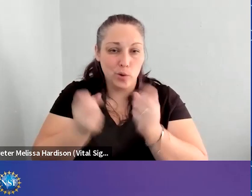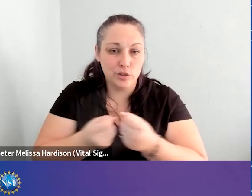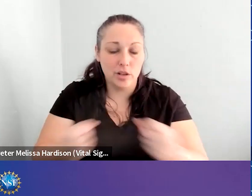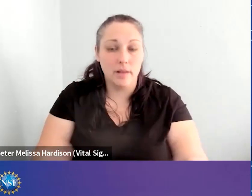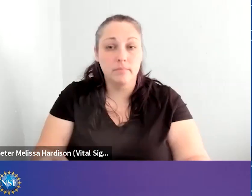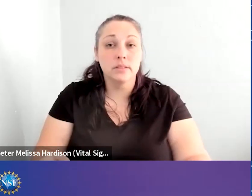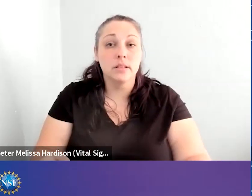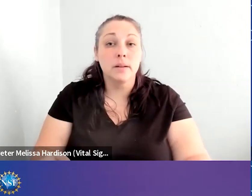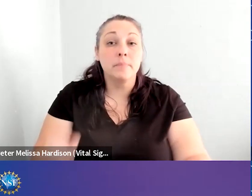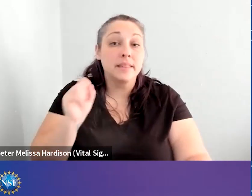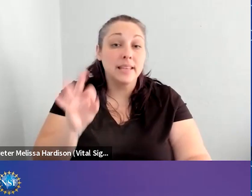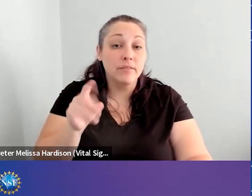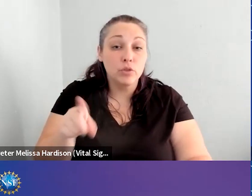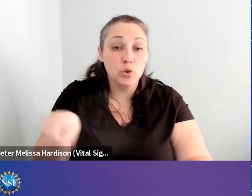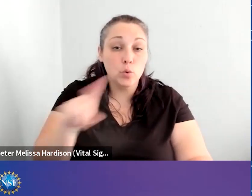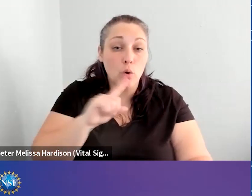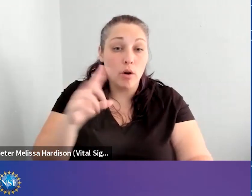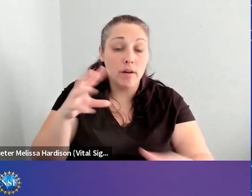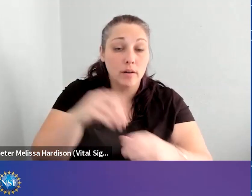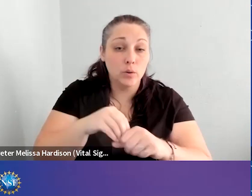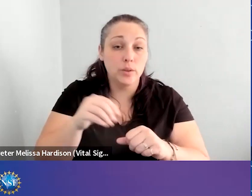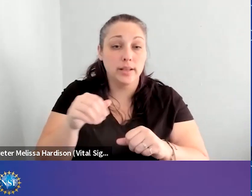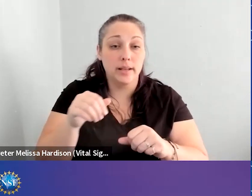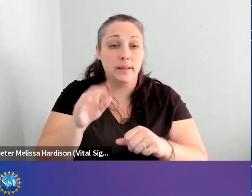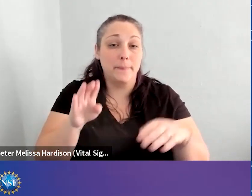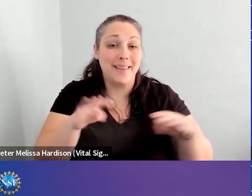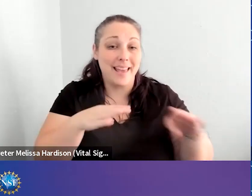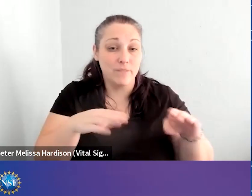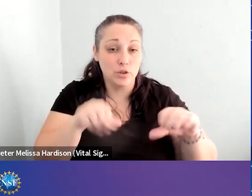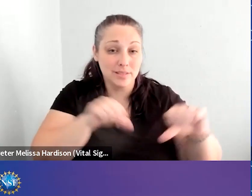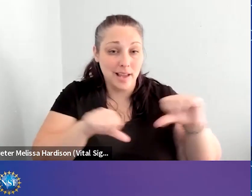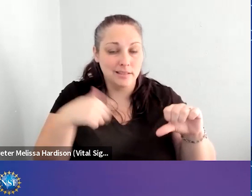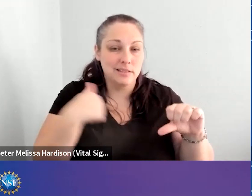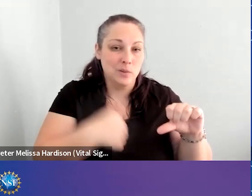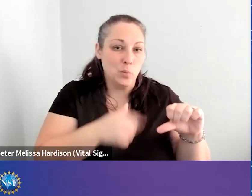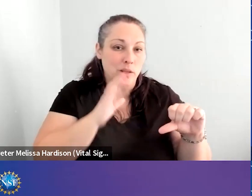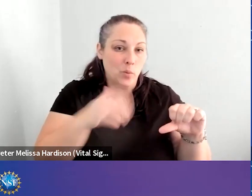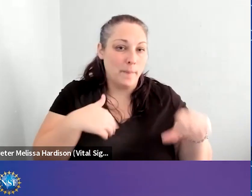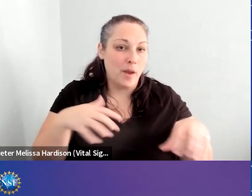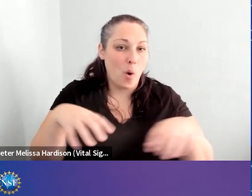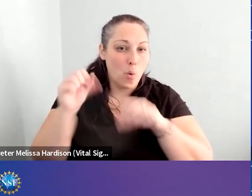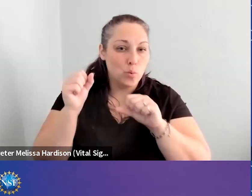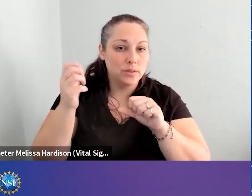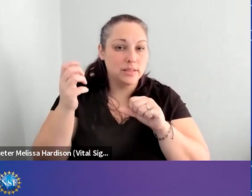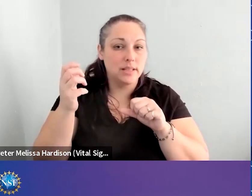on some -- a series of live workshops over the next few months, and one of them is specifically on IUSE as well.